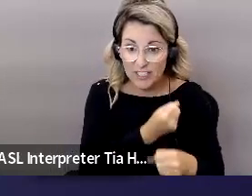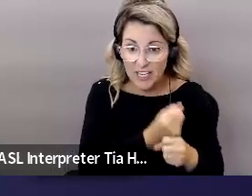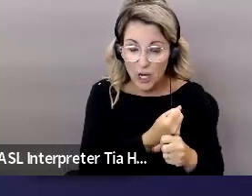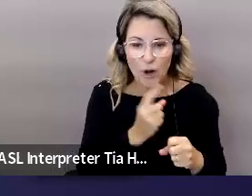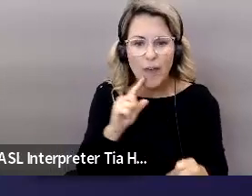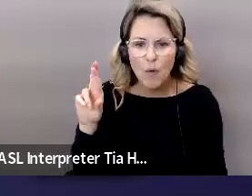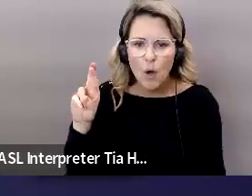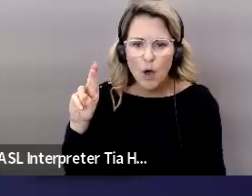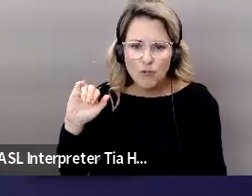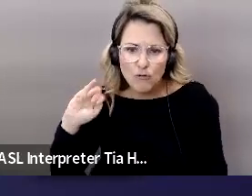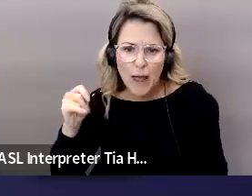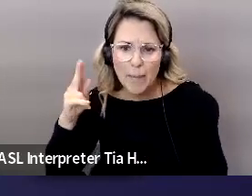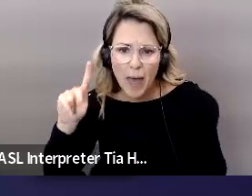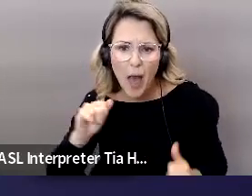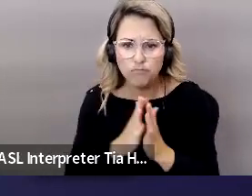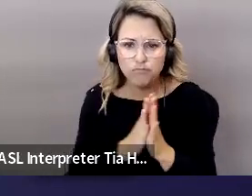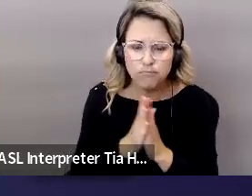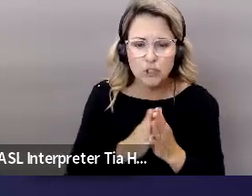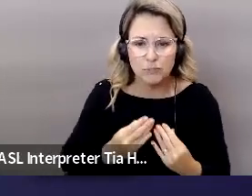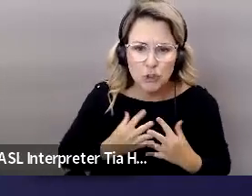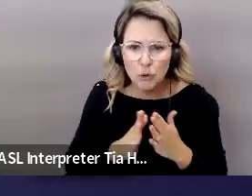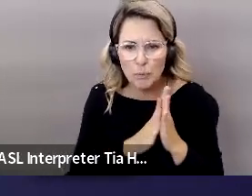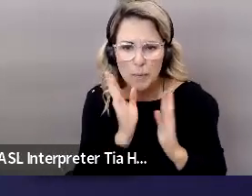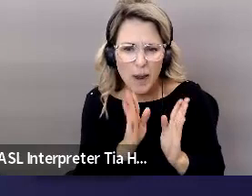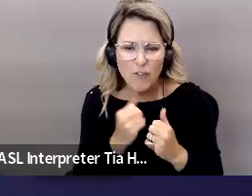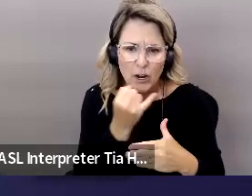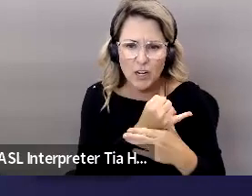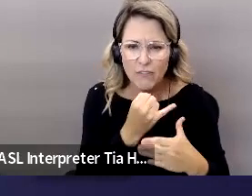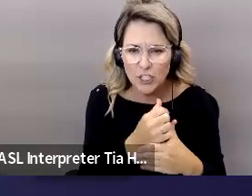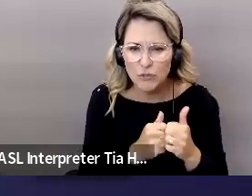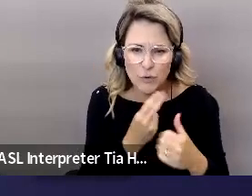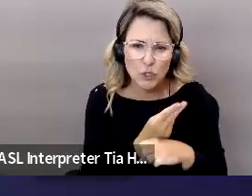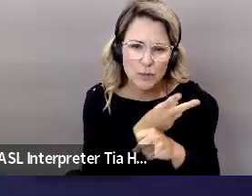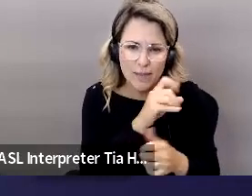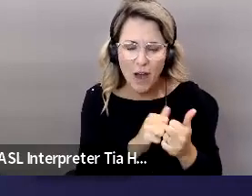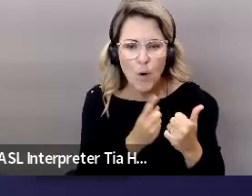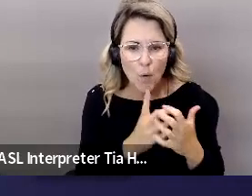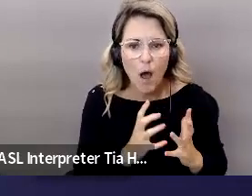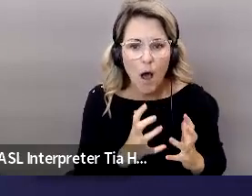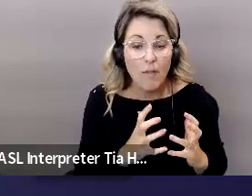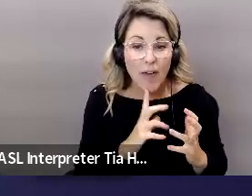to prepare for the intervention that we plan on using. And so, the funding increases every year.